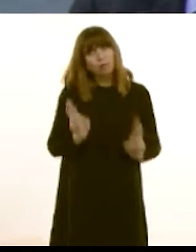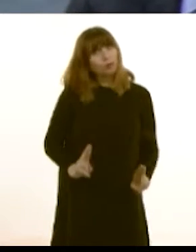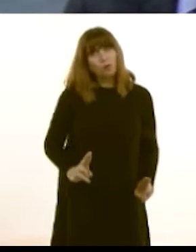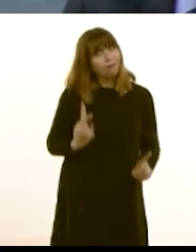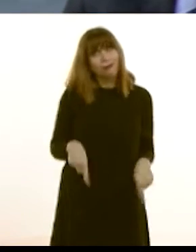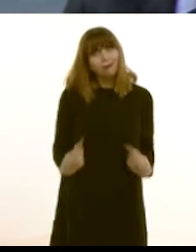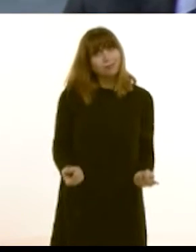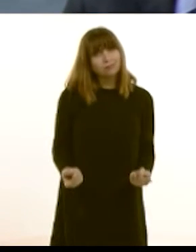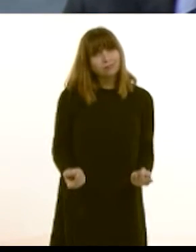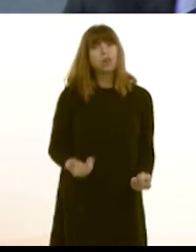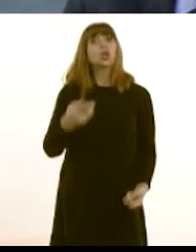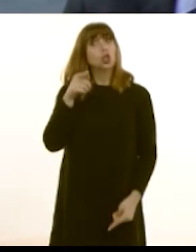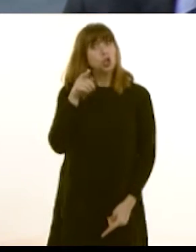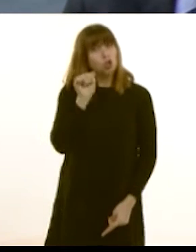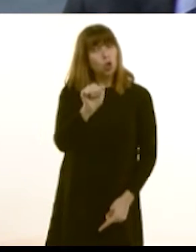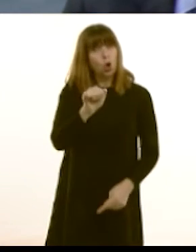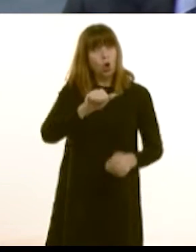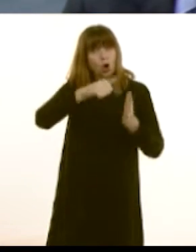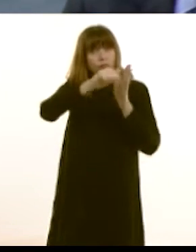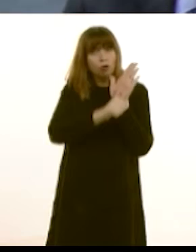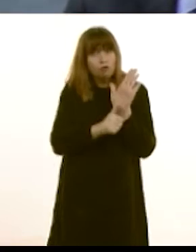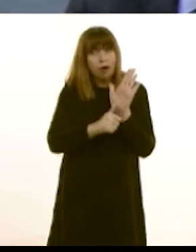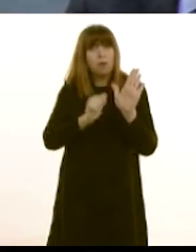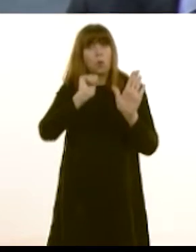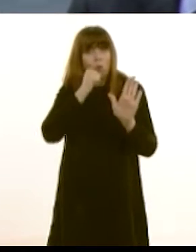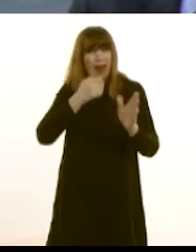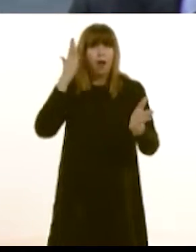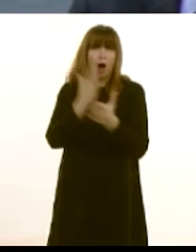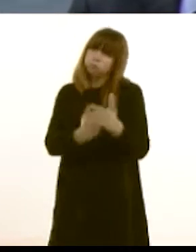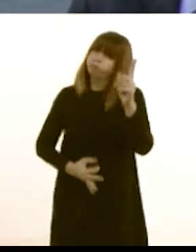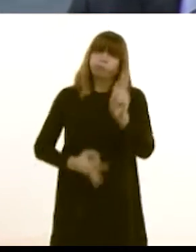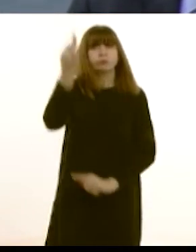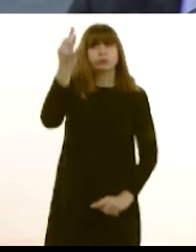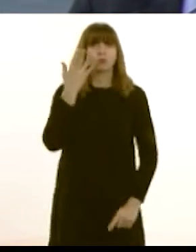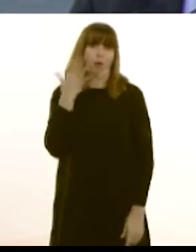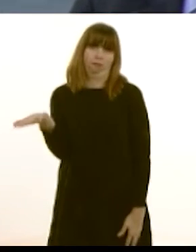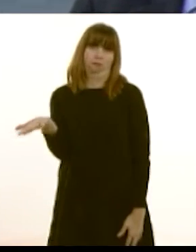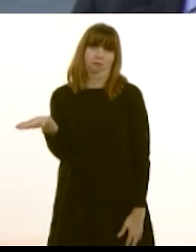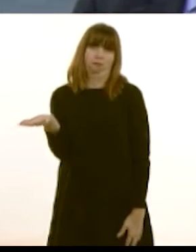When will your programme see real outcomes and real delivery for our school students?